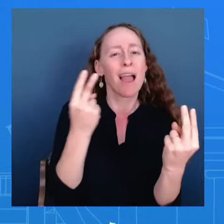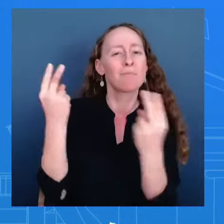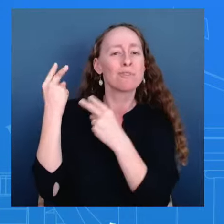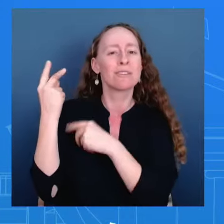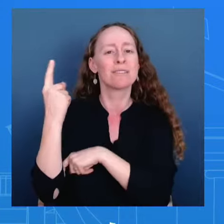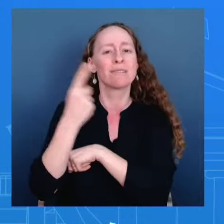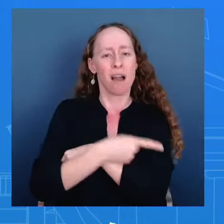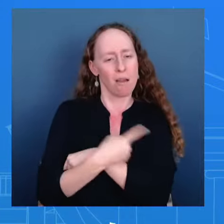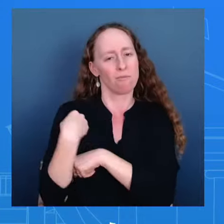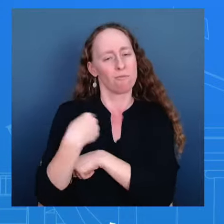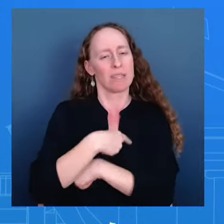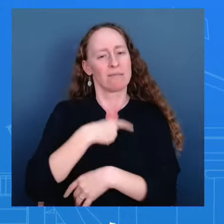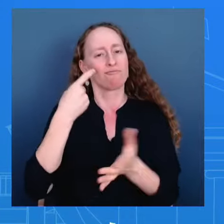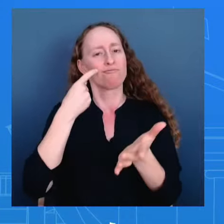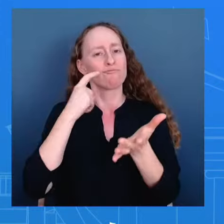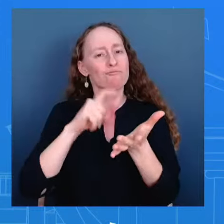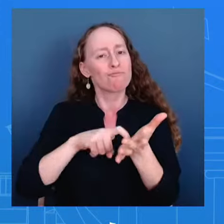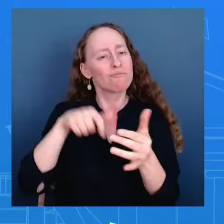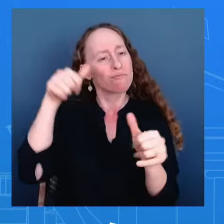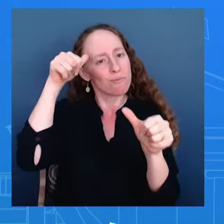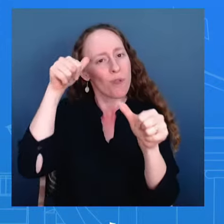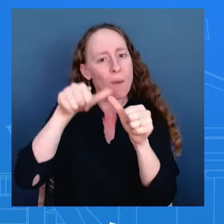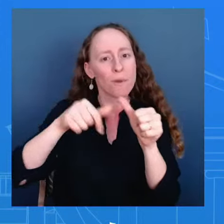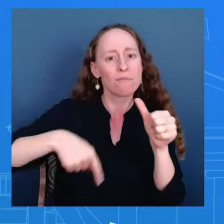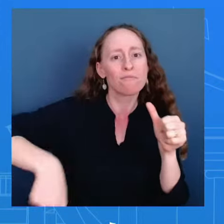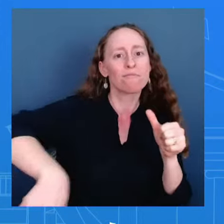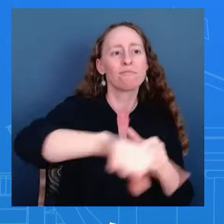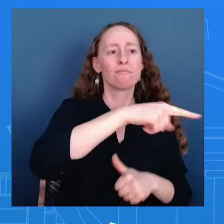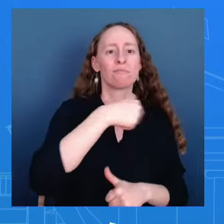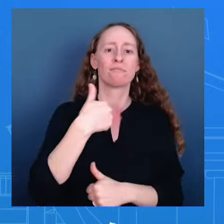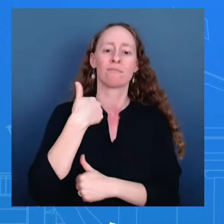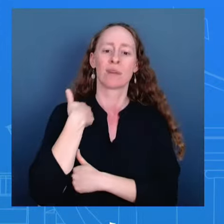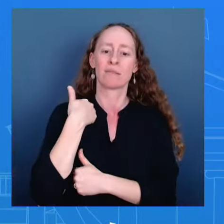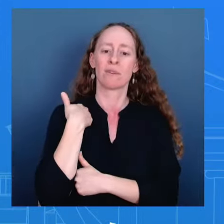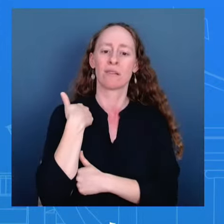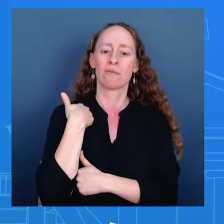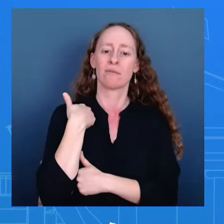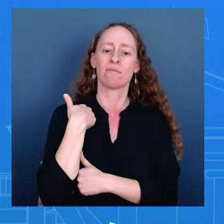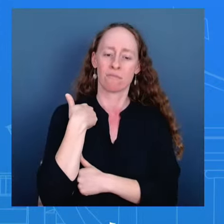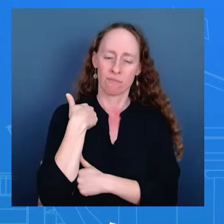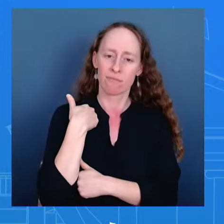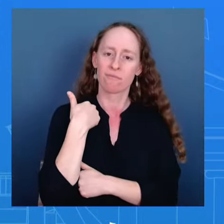Memorial Day was just yesterday. So, we need to properly respect and honor